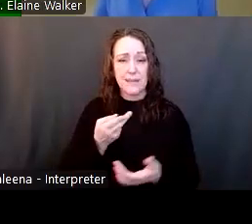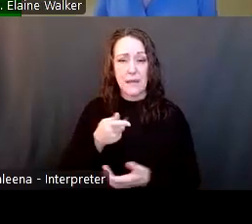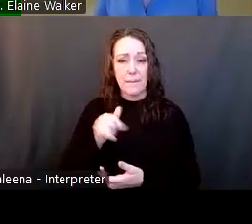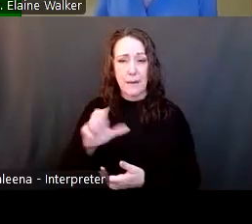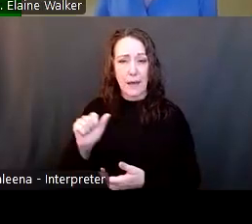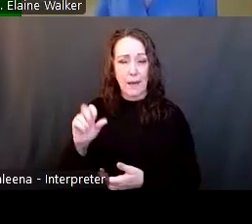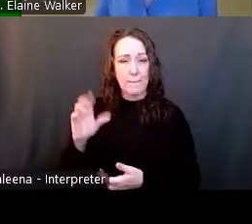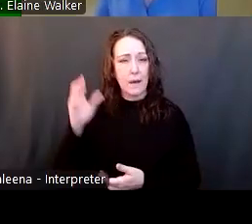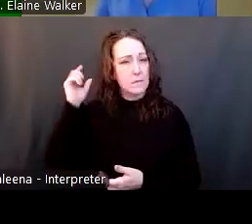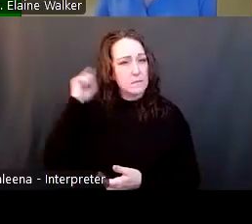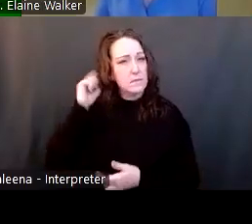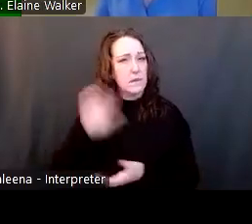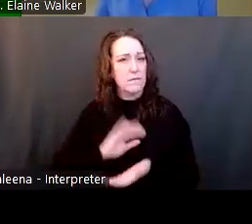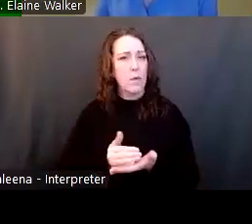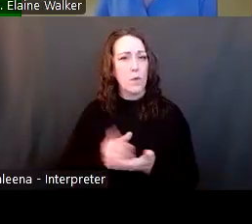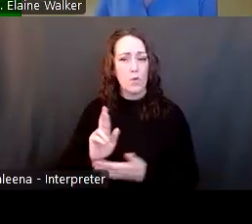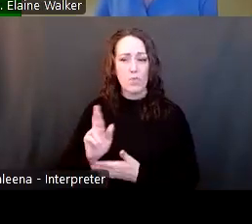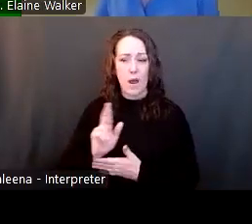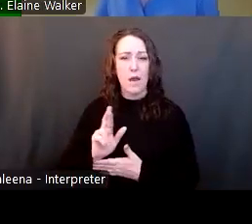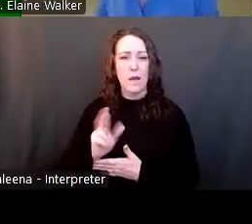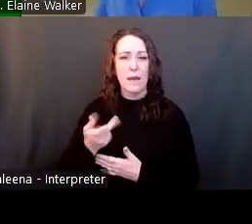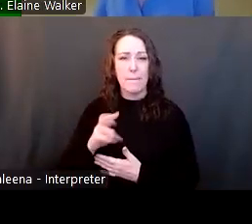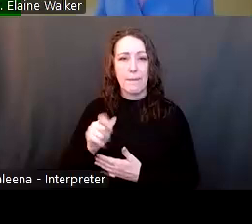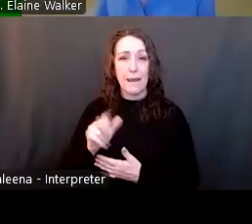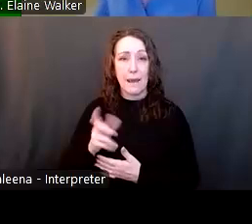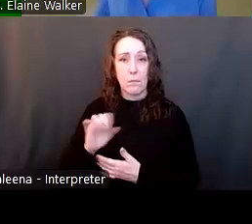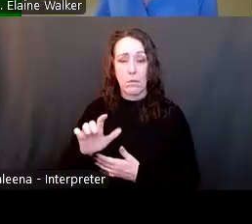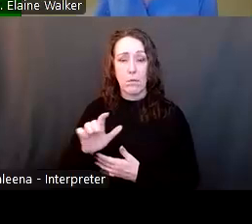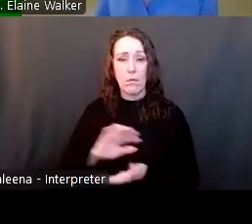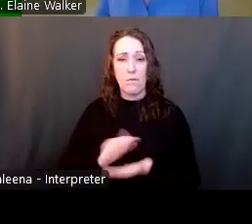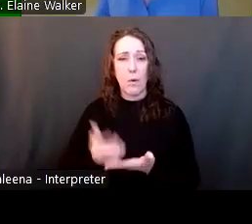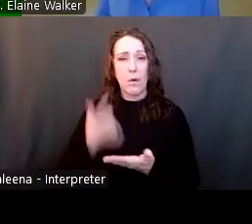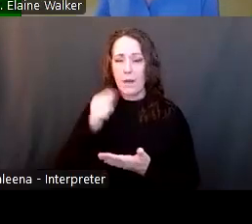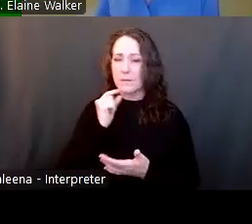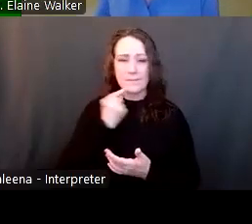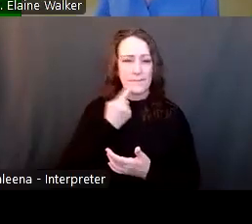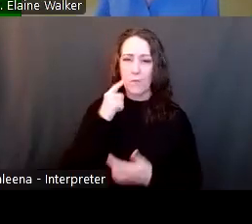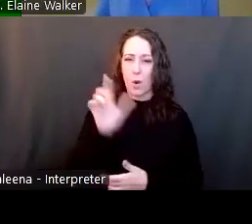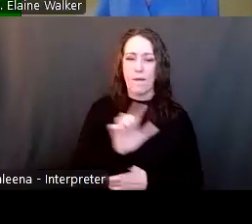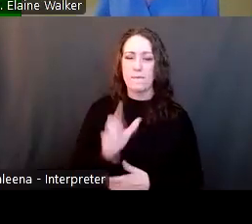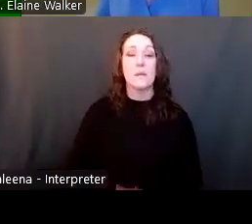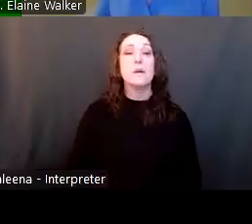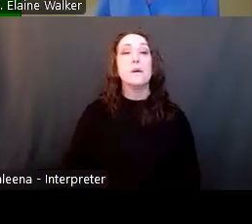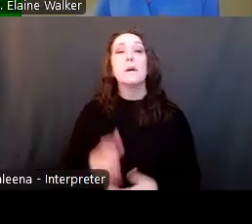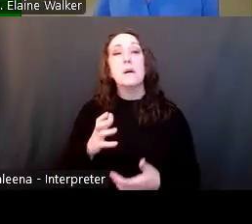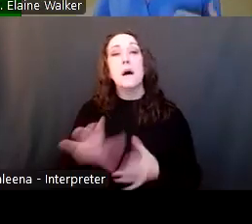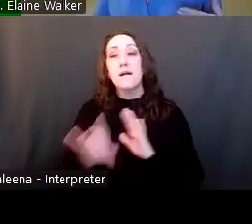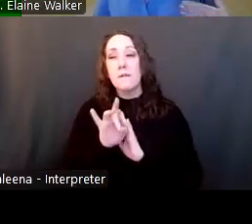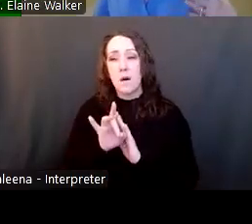this case right hippoc cample volume it was not significant for the left uh we found that uh there